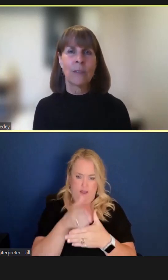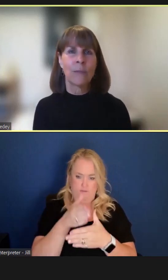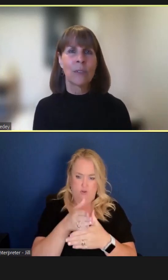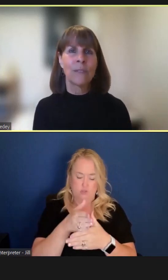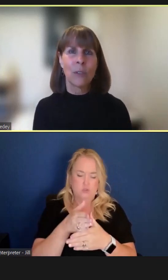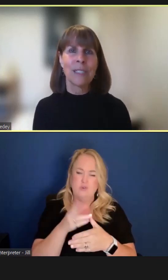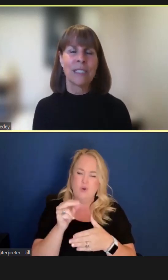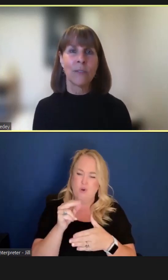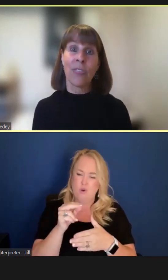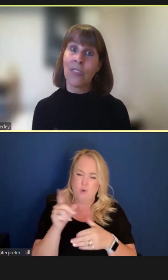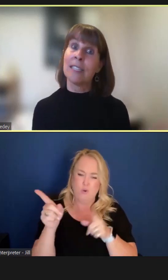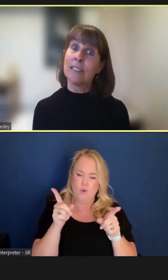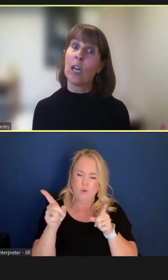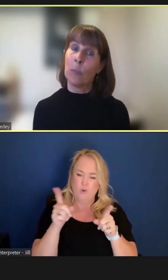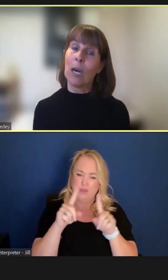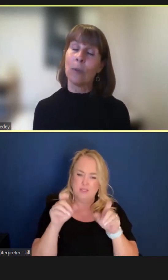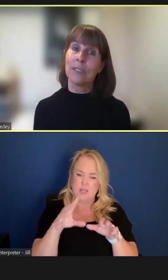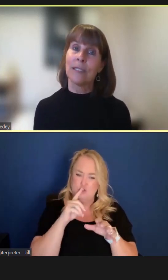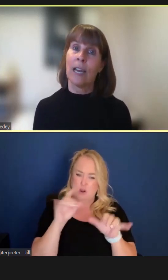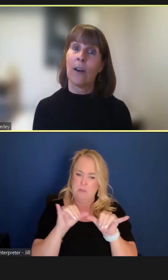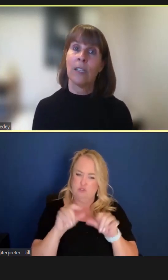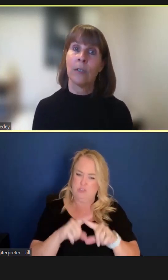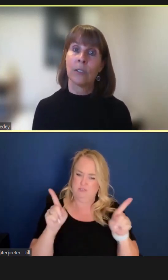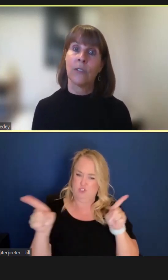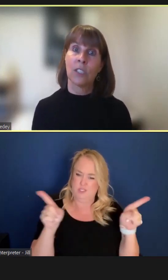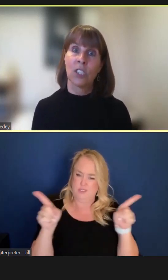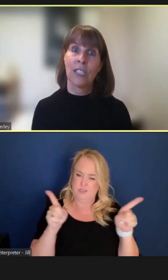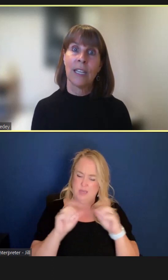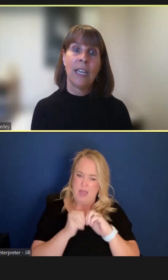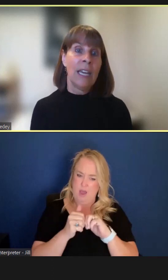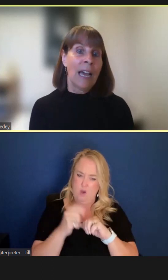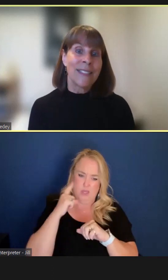really very different things about how the ear is functioning and the same